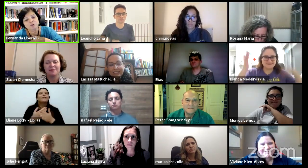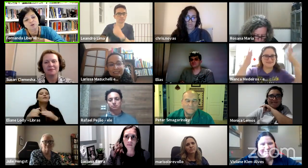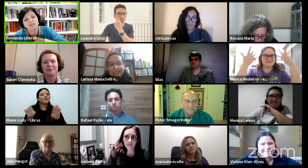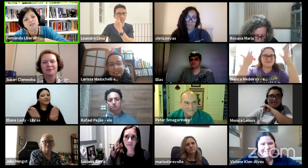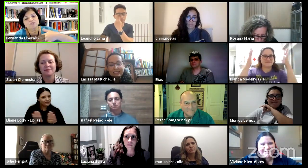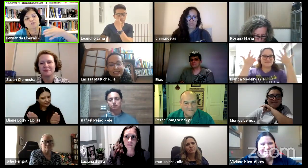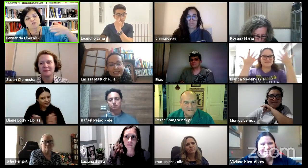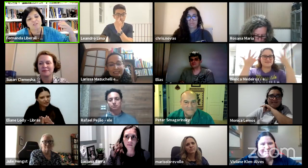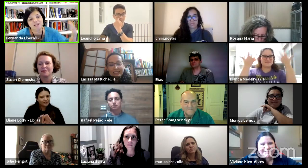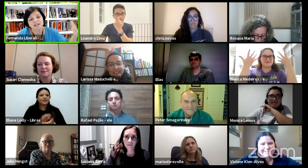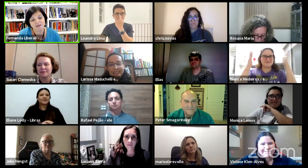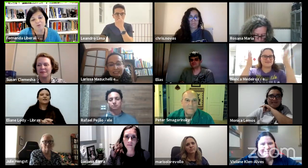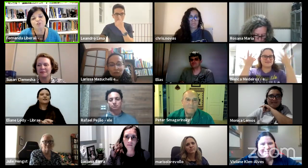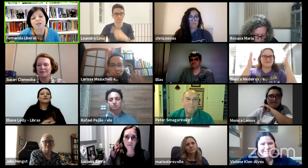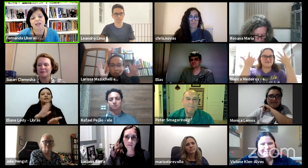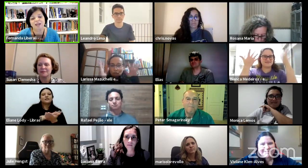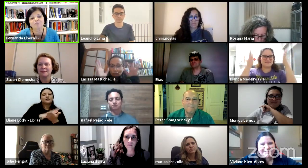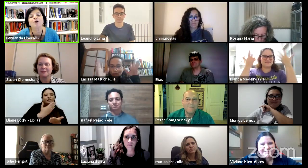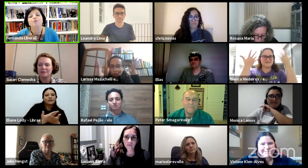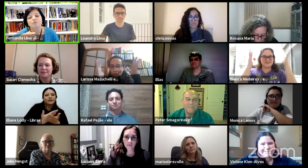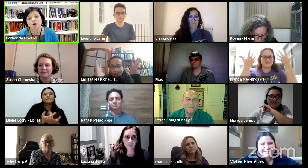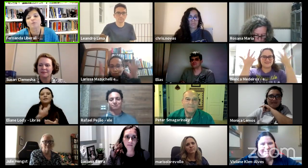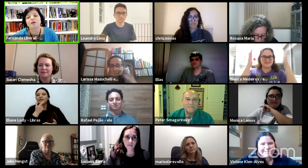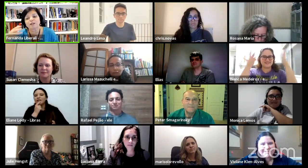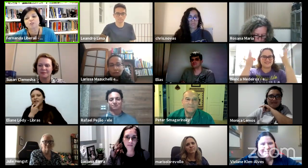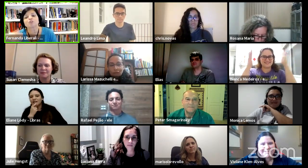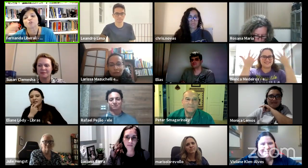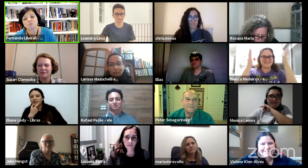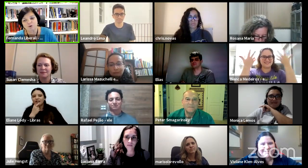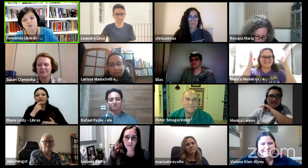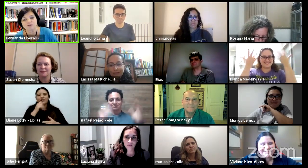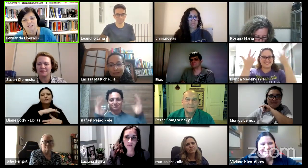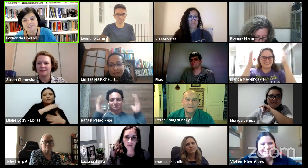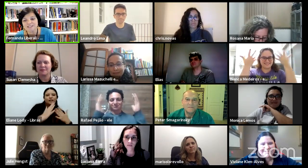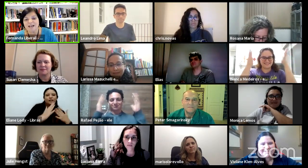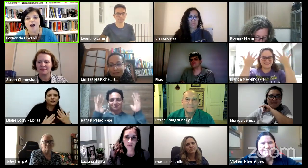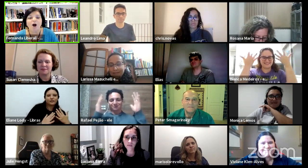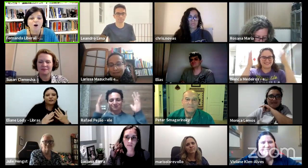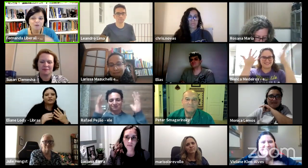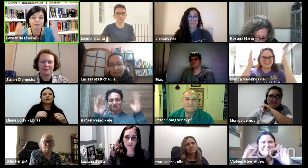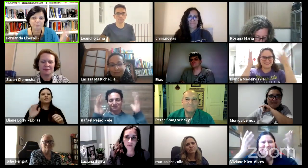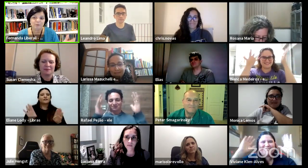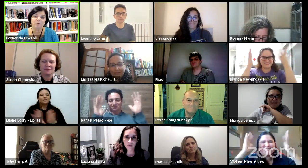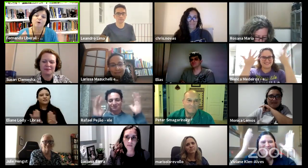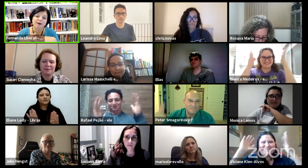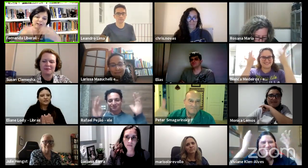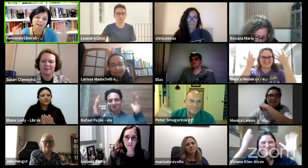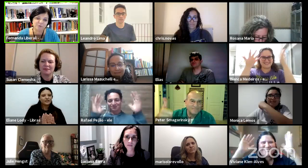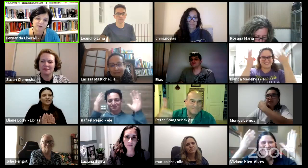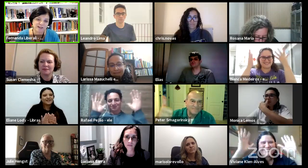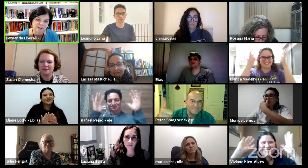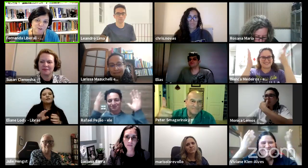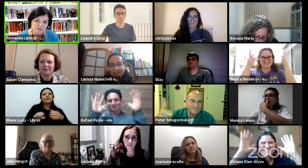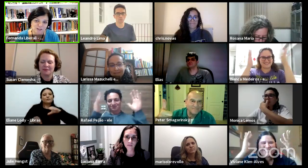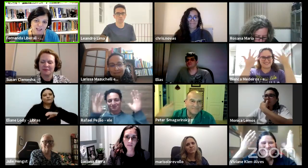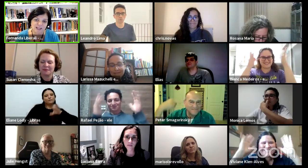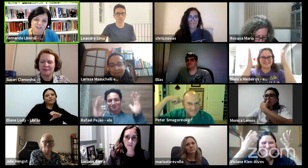k our interpreters bell k our interpreters, those the ones from Portuguese to ones from Portuguese to sign language, and from English language, and from English to Portuguese all the people